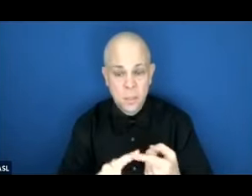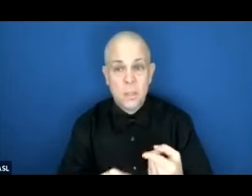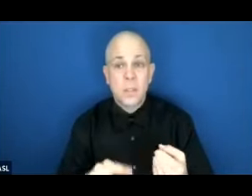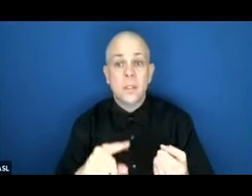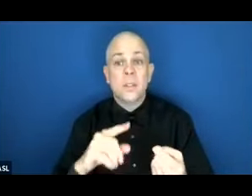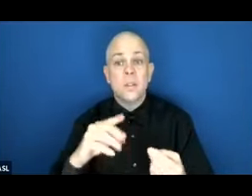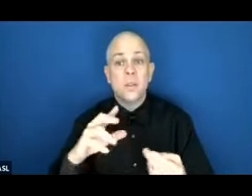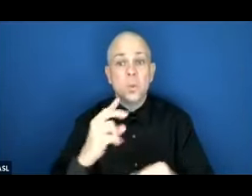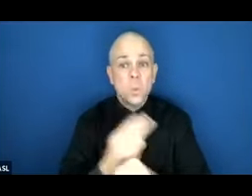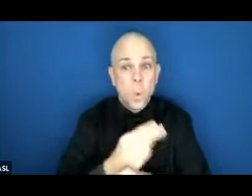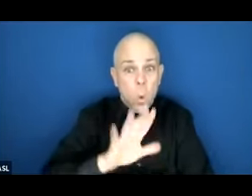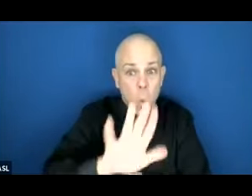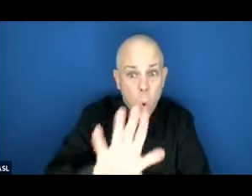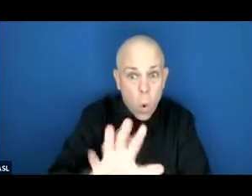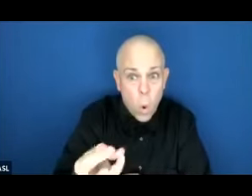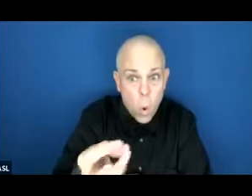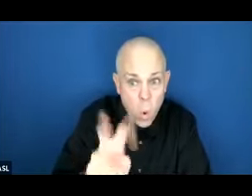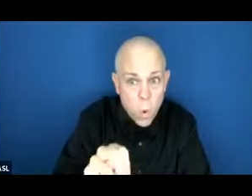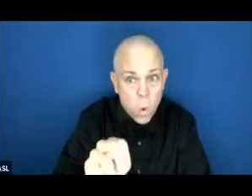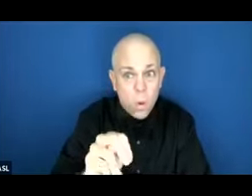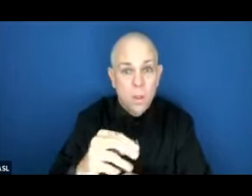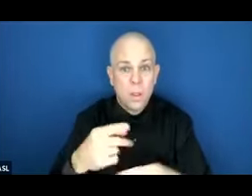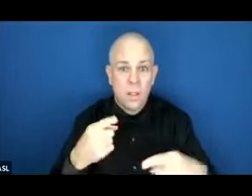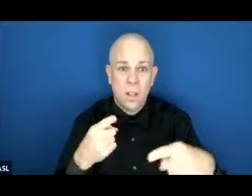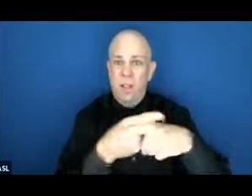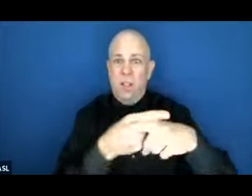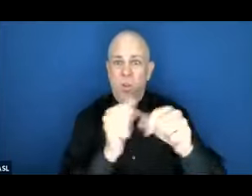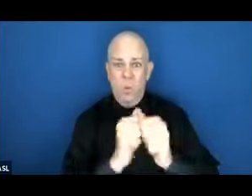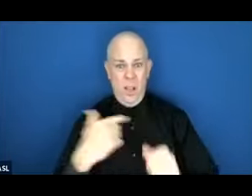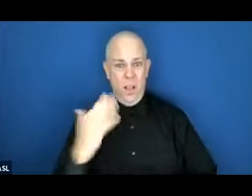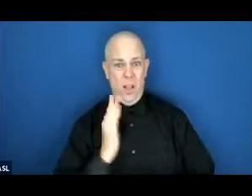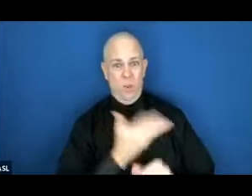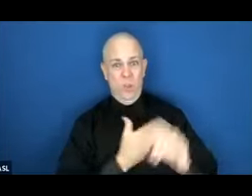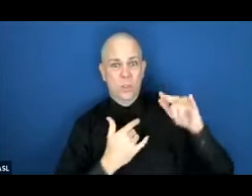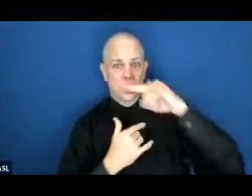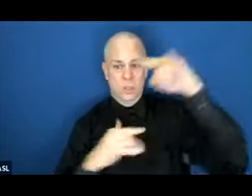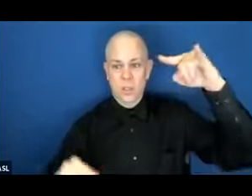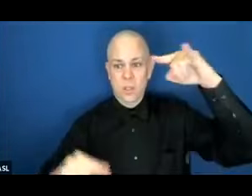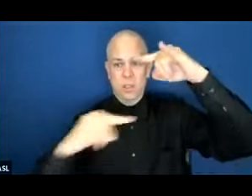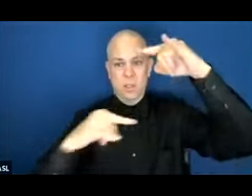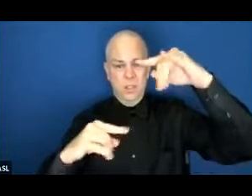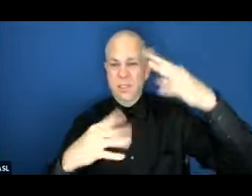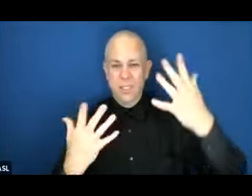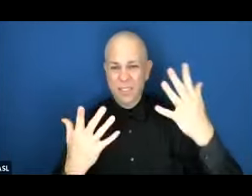set all the aircraft down so if you are flying drones we cannot fly our